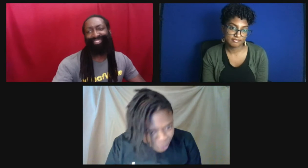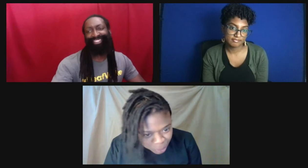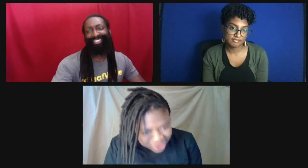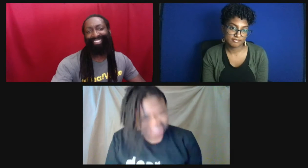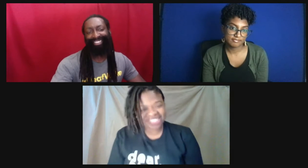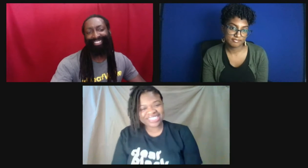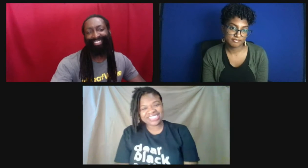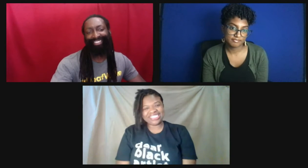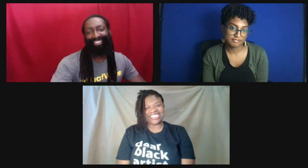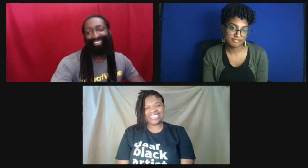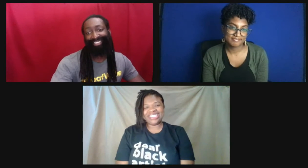Phew!